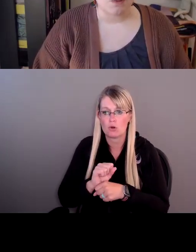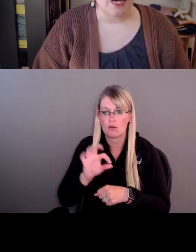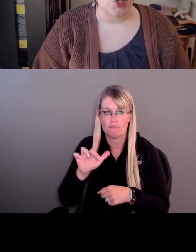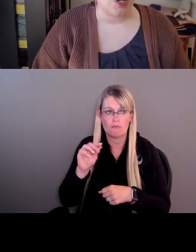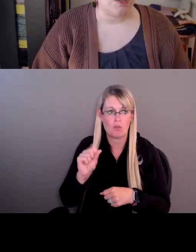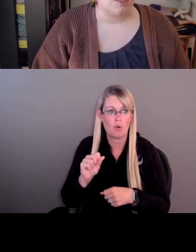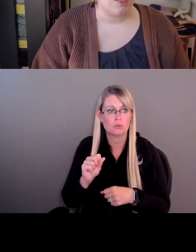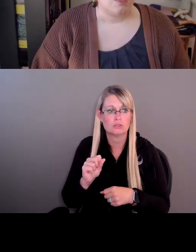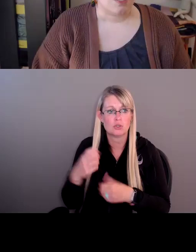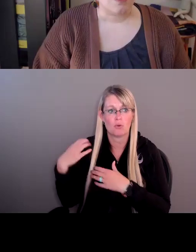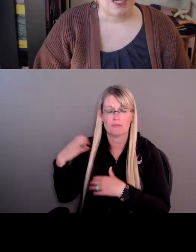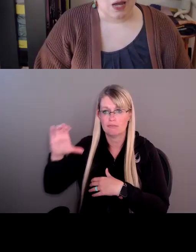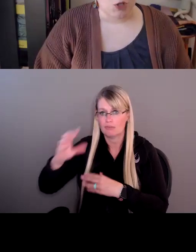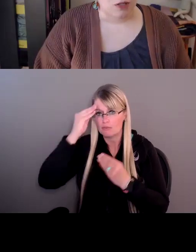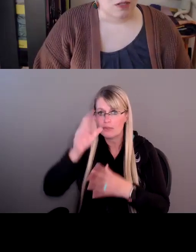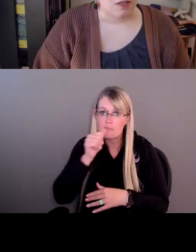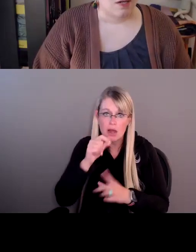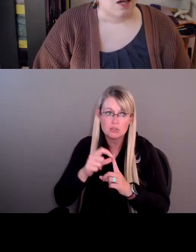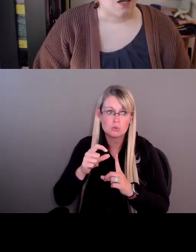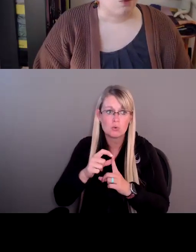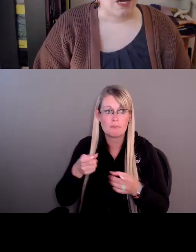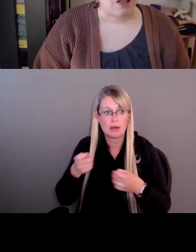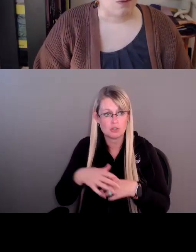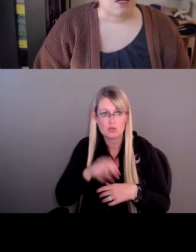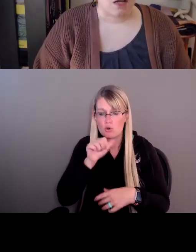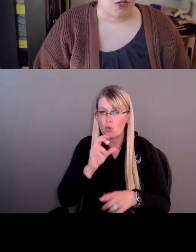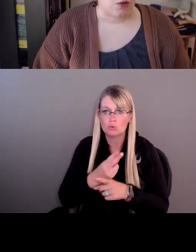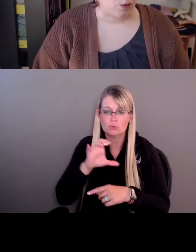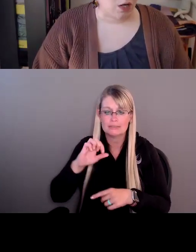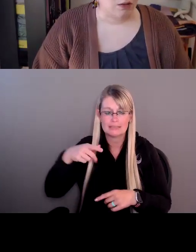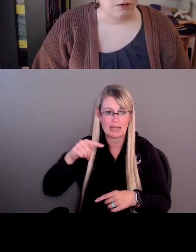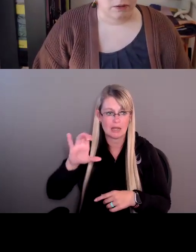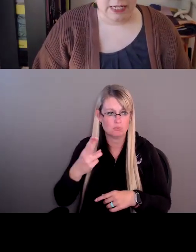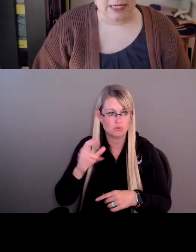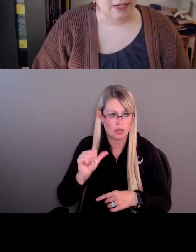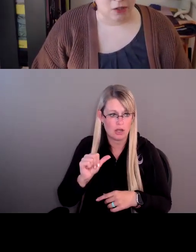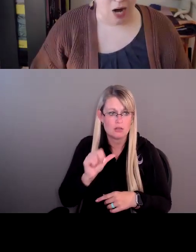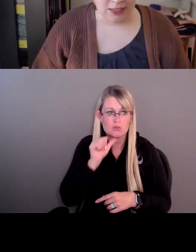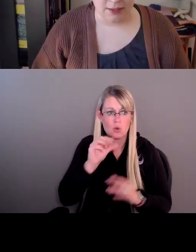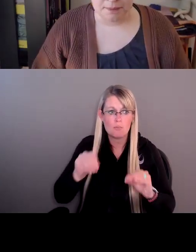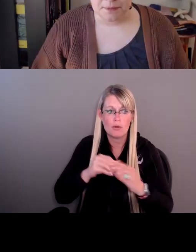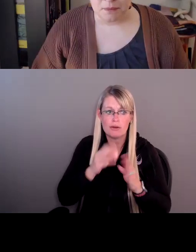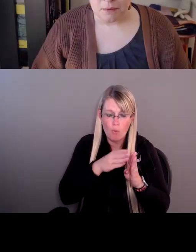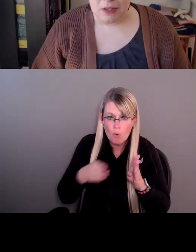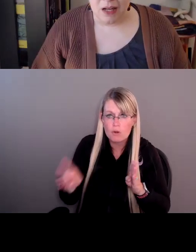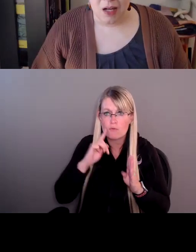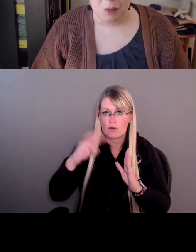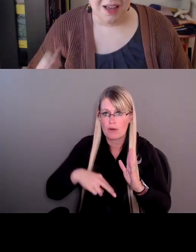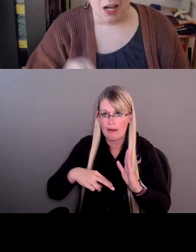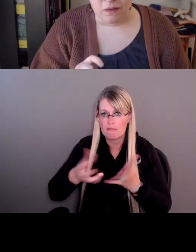managers, not using and putting it in logical order for reading and interacting. I have a